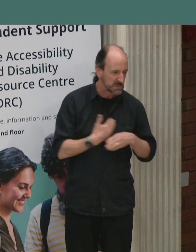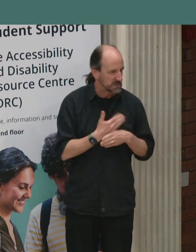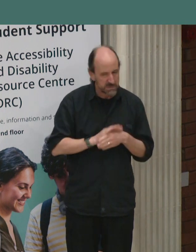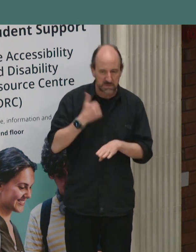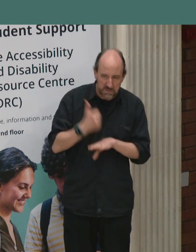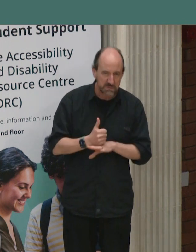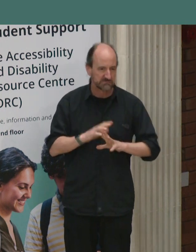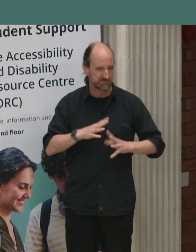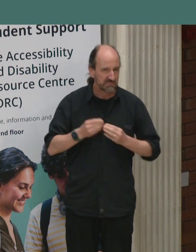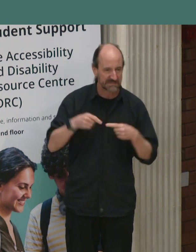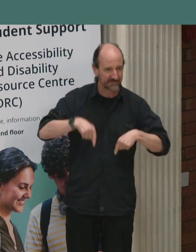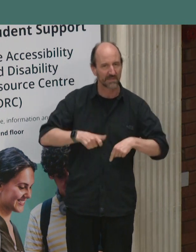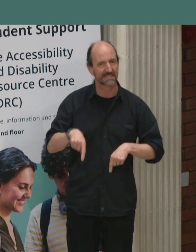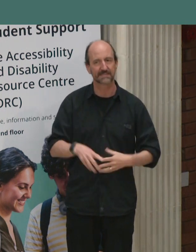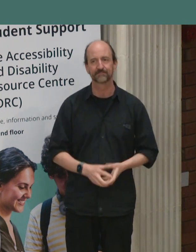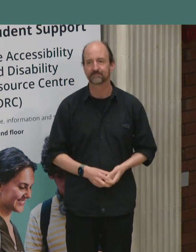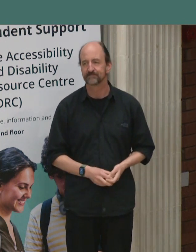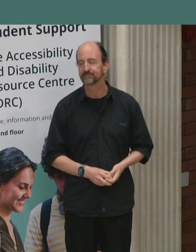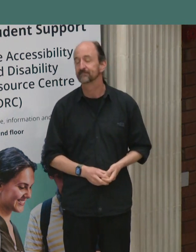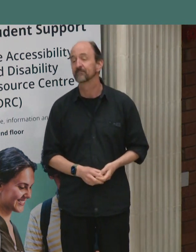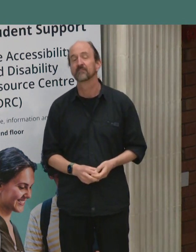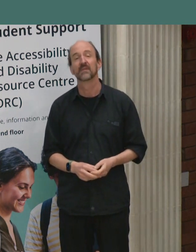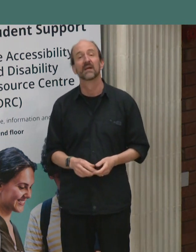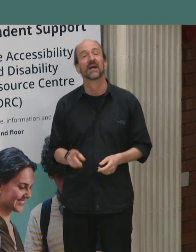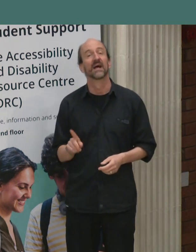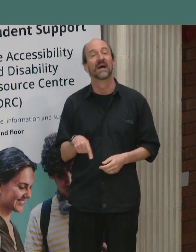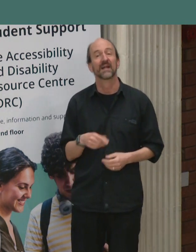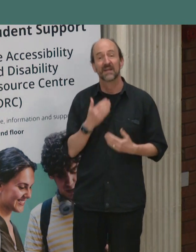supporting and running this event. And I'd also like to thank my colleagues here at St John's